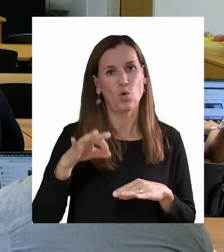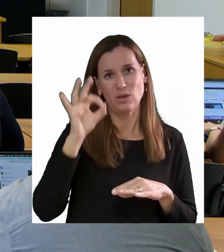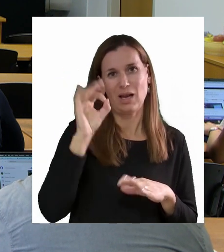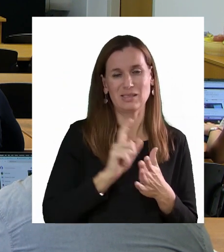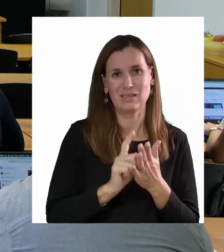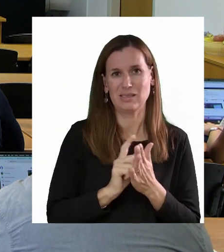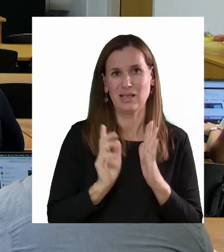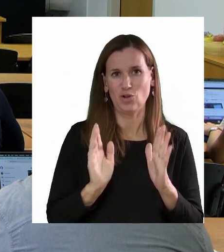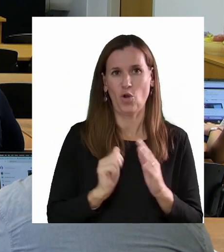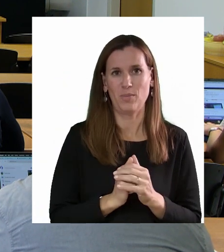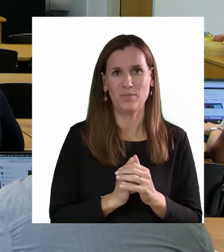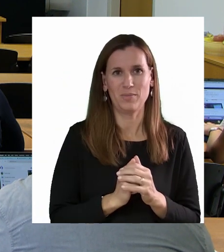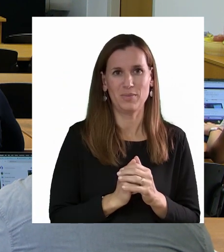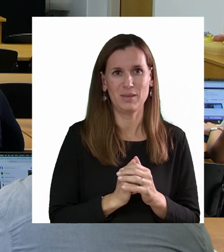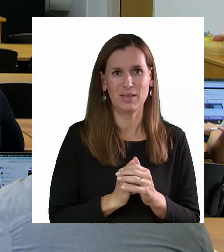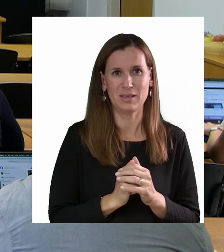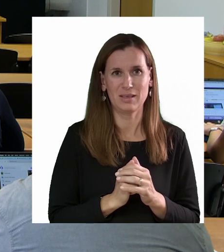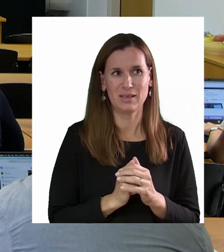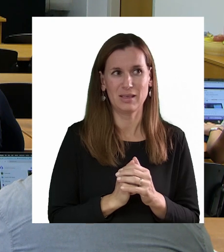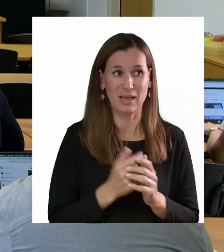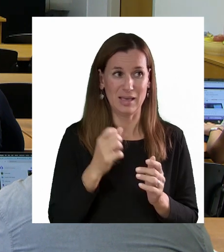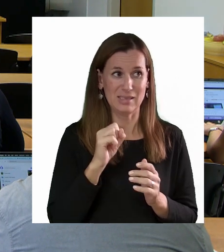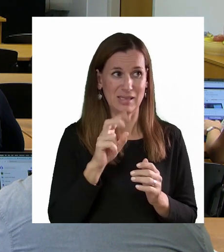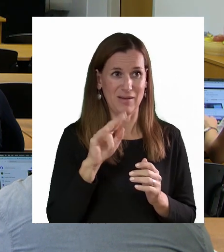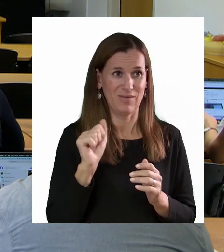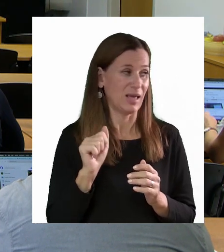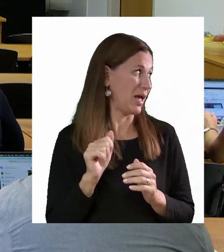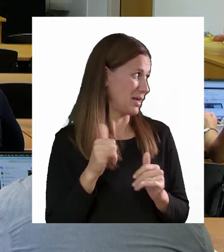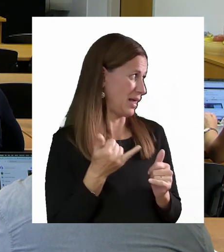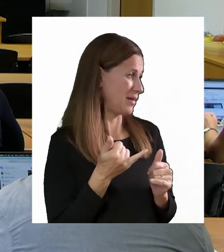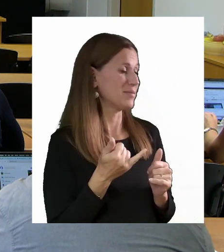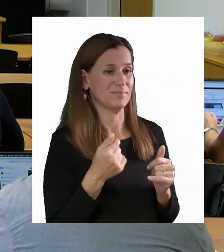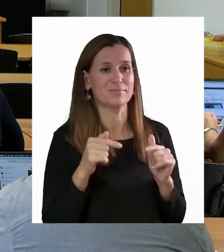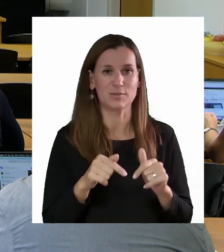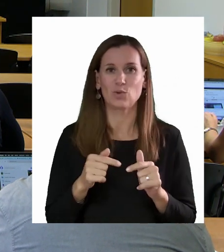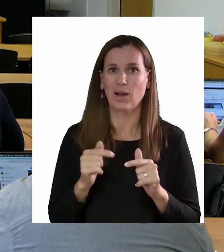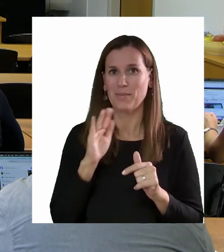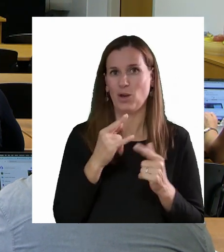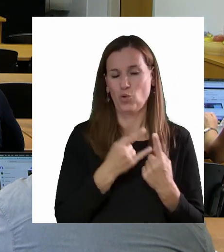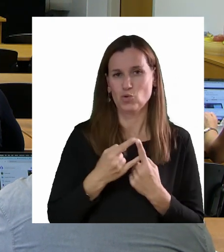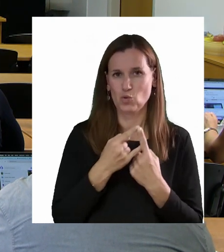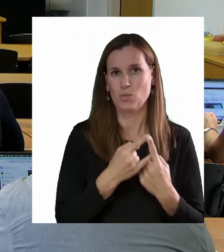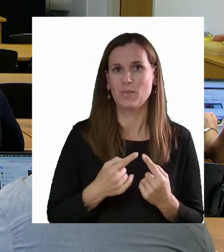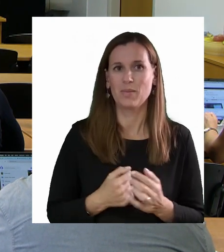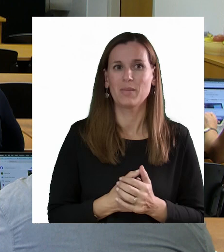Do we have Sylvia with us? With us? Yes, I'm here. Okay. Can you hear me? Yeah, we can hear you. The slides